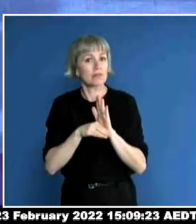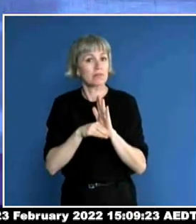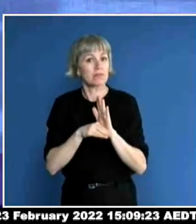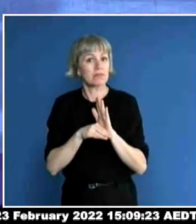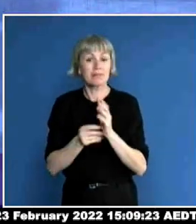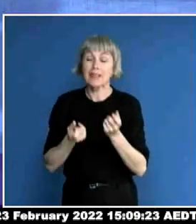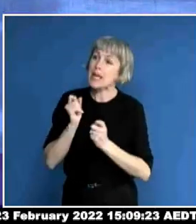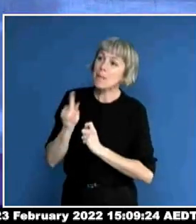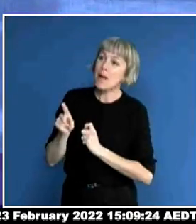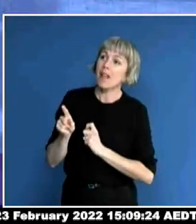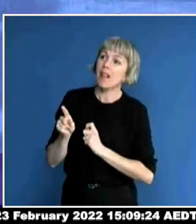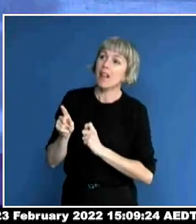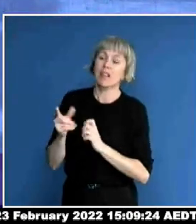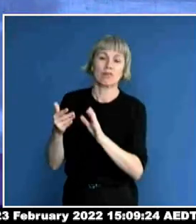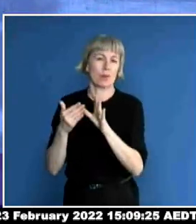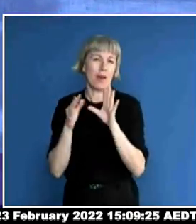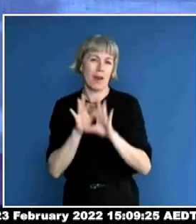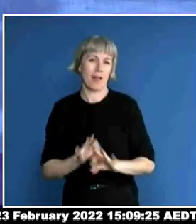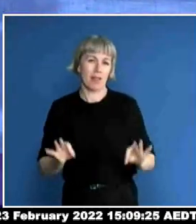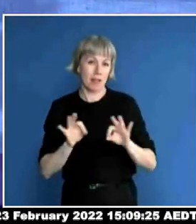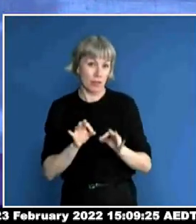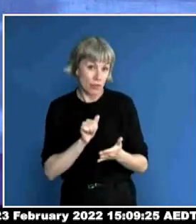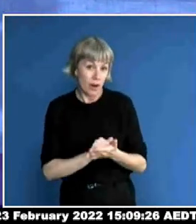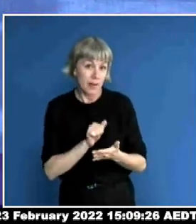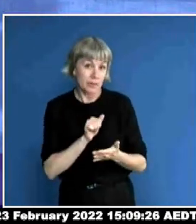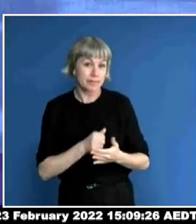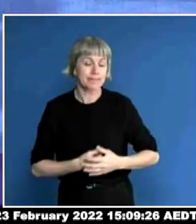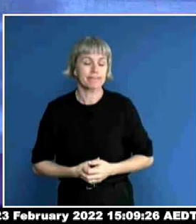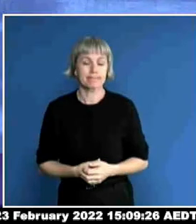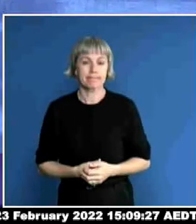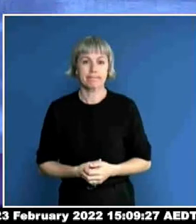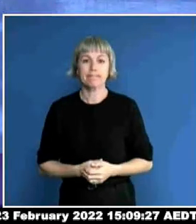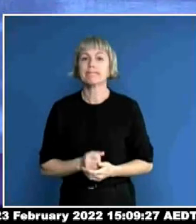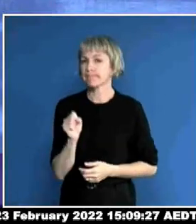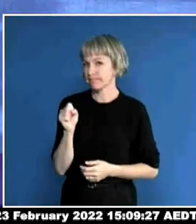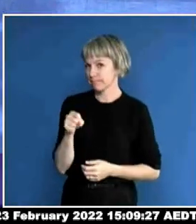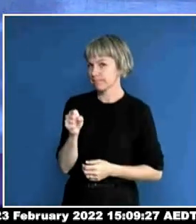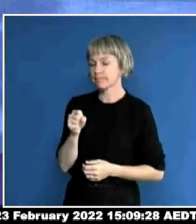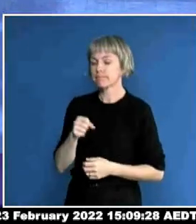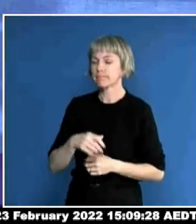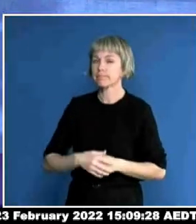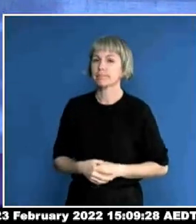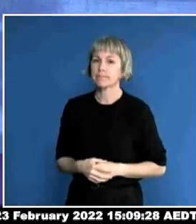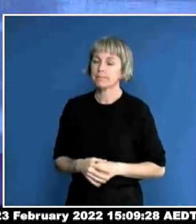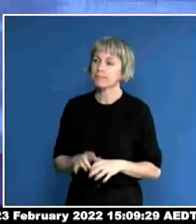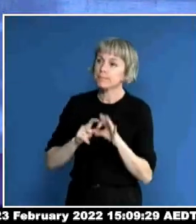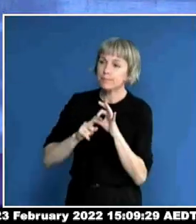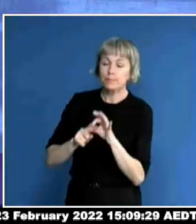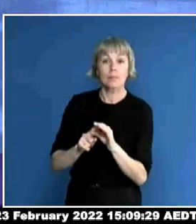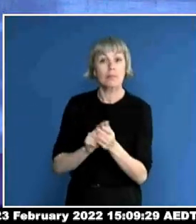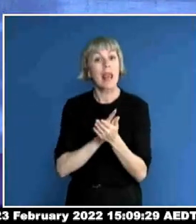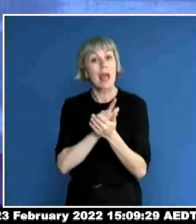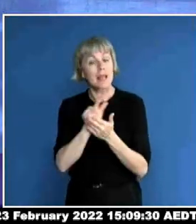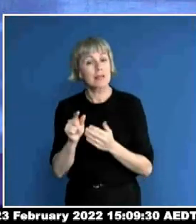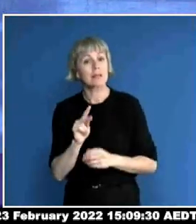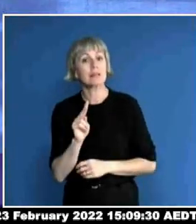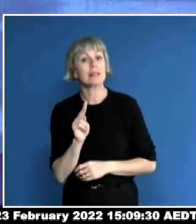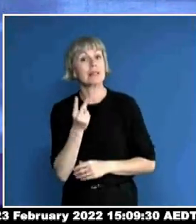Yes. MS EASTMAN: So later on, on 2 March, you resigned from your employment and